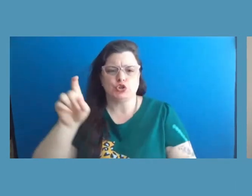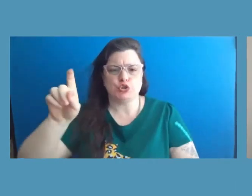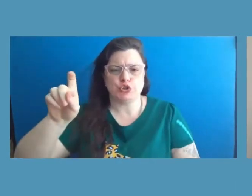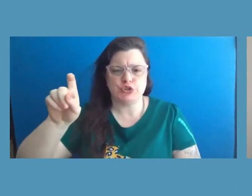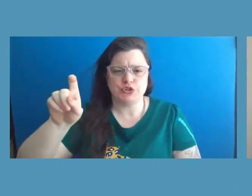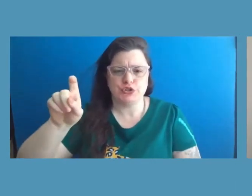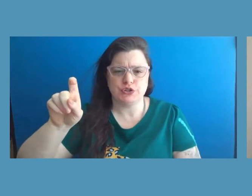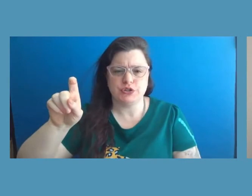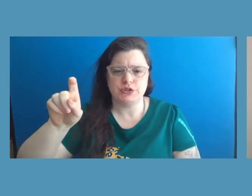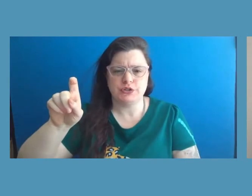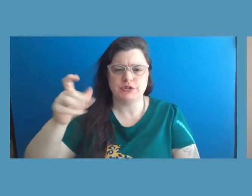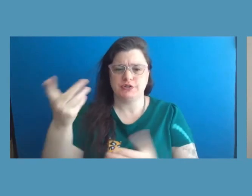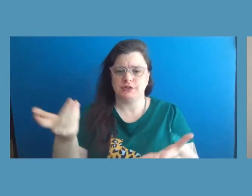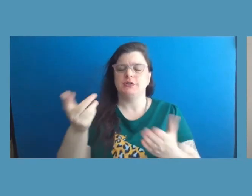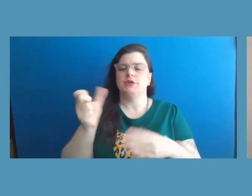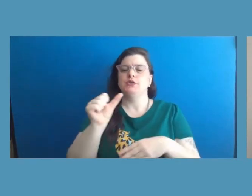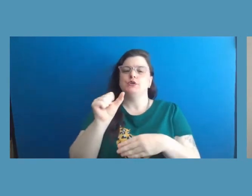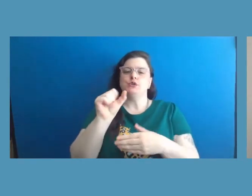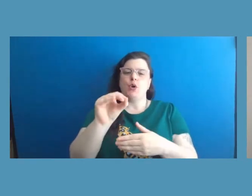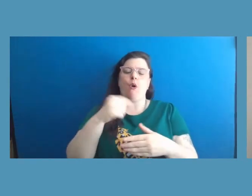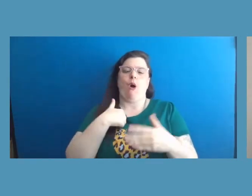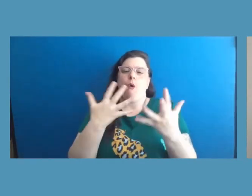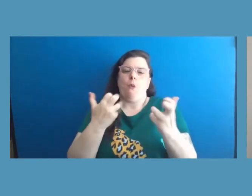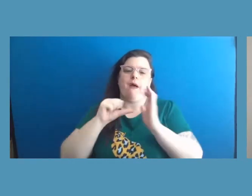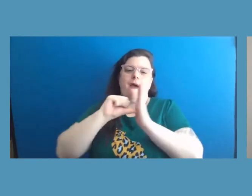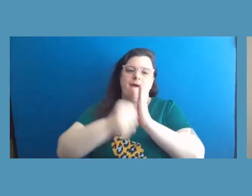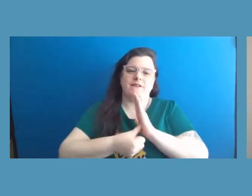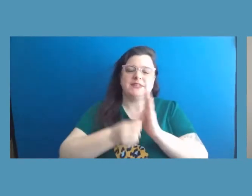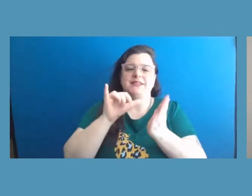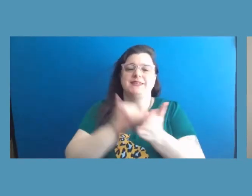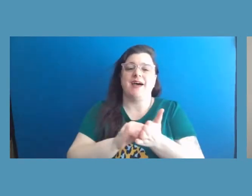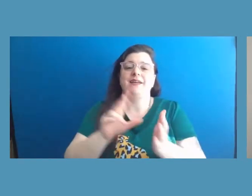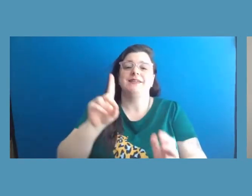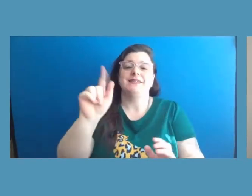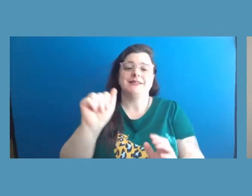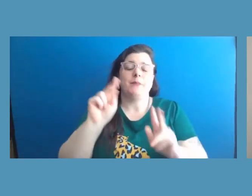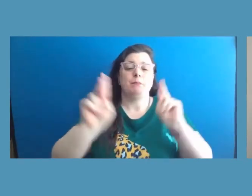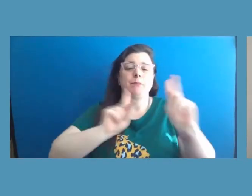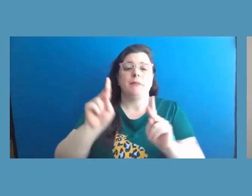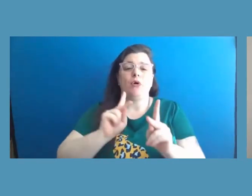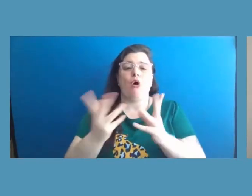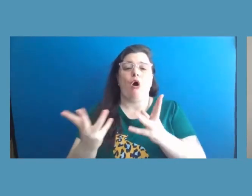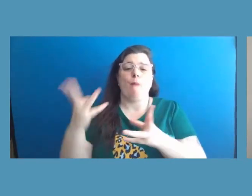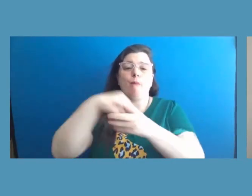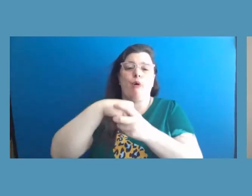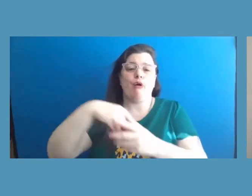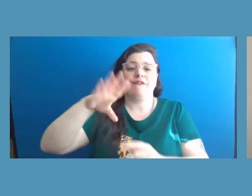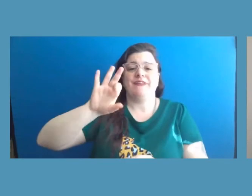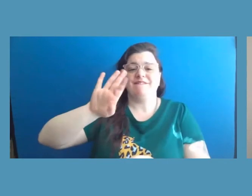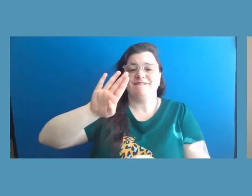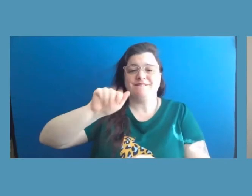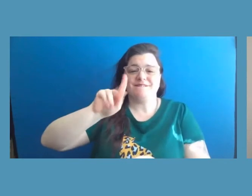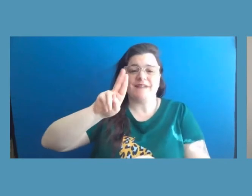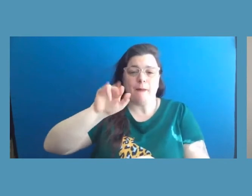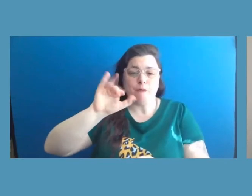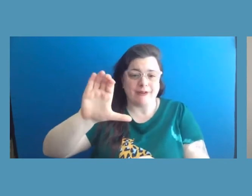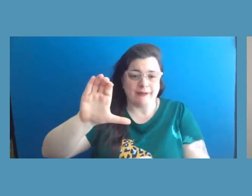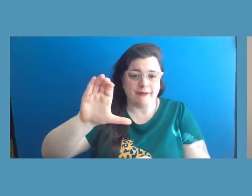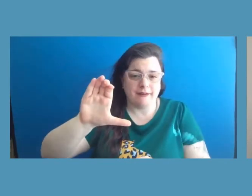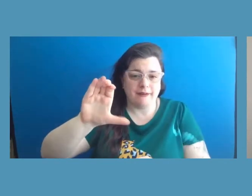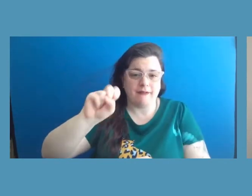how can you accommodate a visitor? So I want to emphasize that disabled people are part